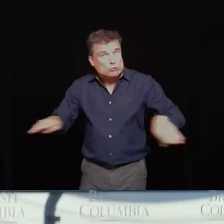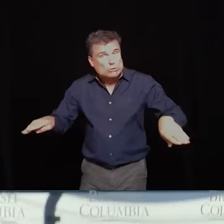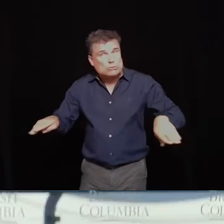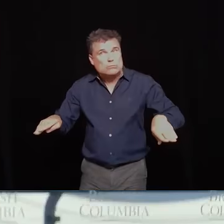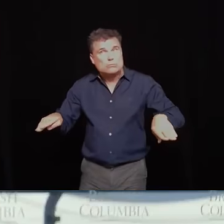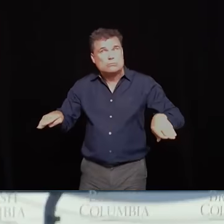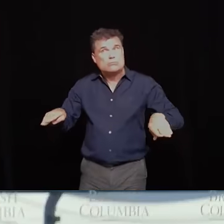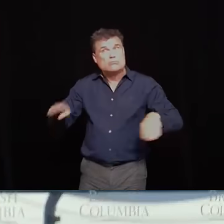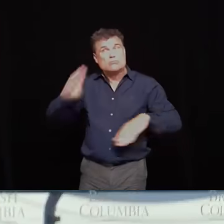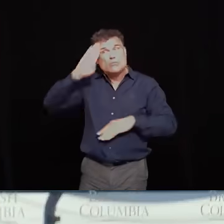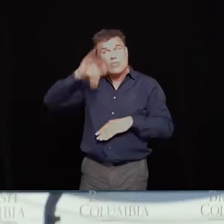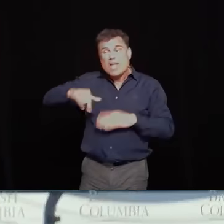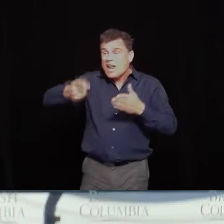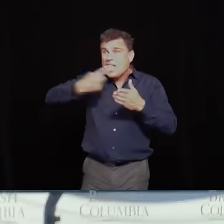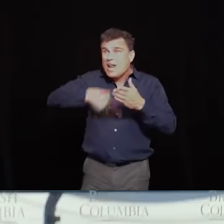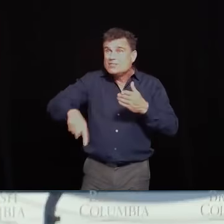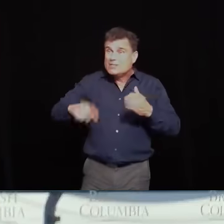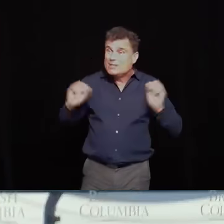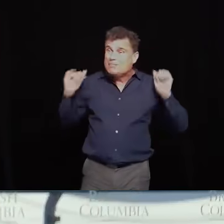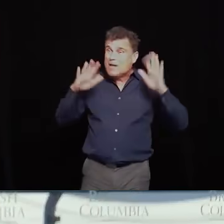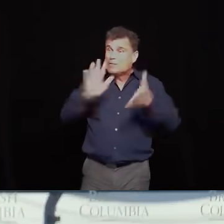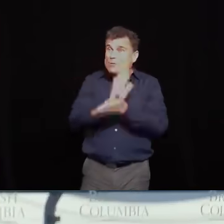what we need to do.